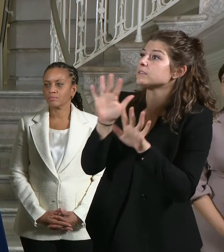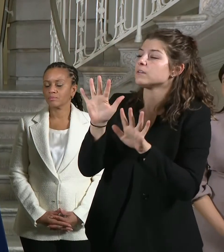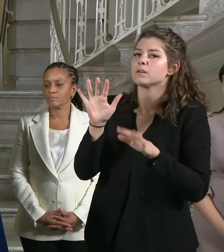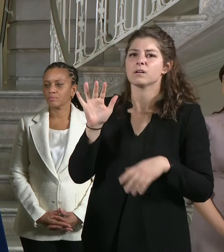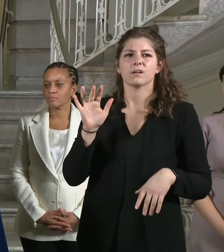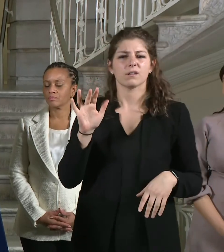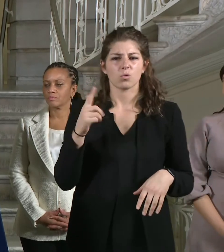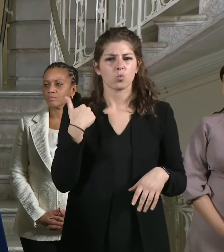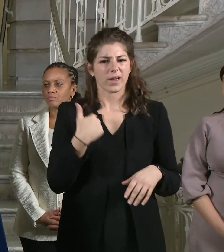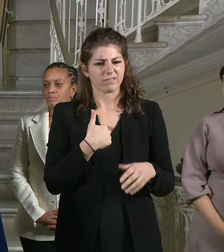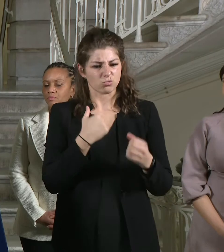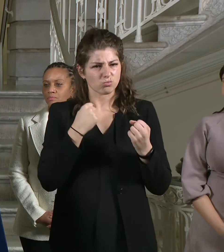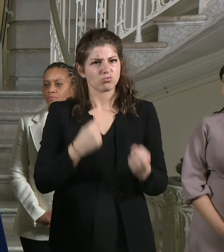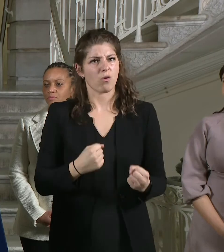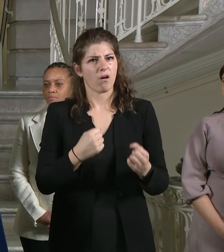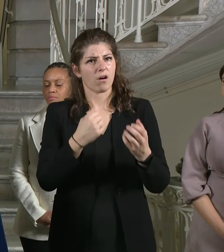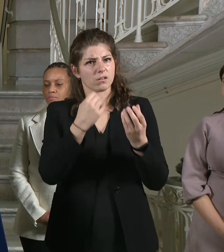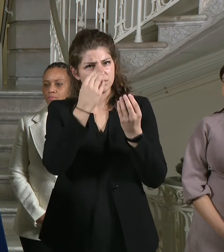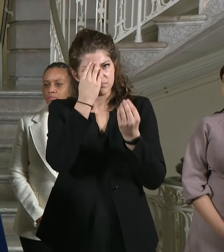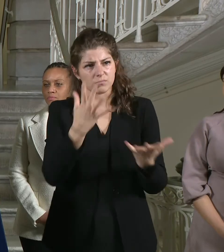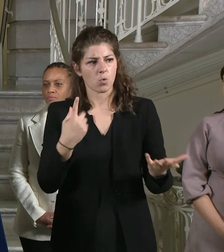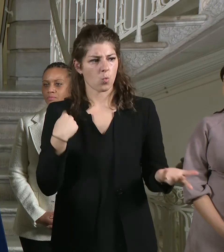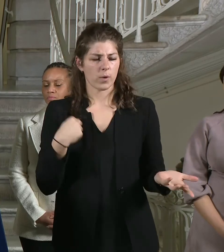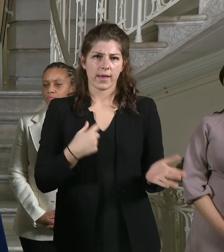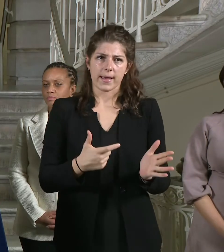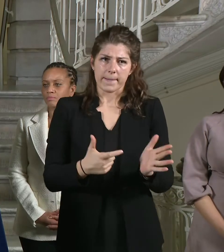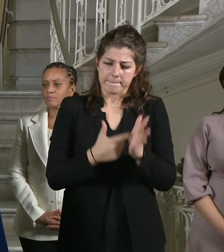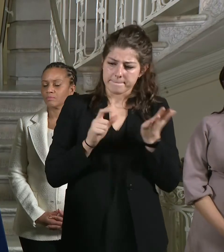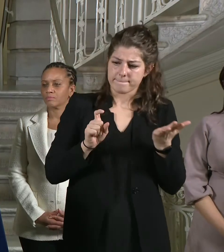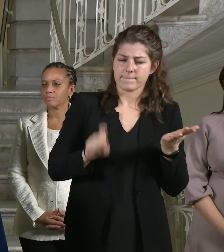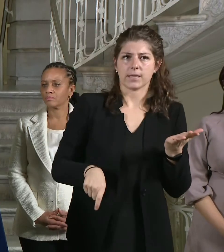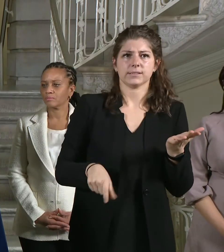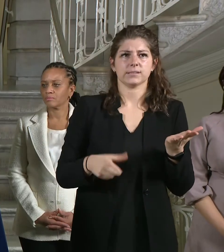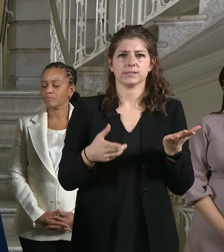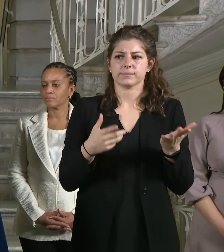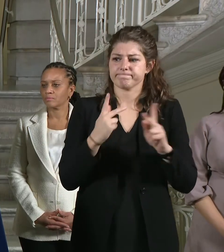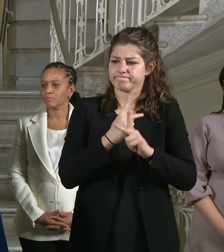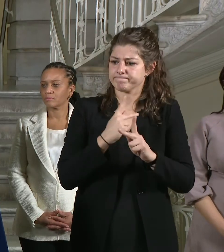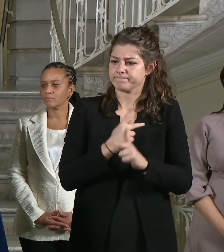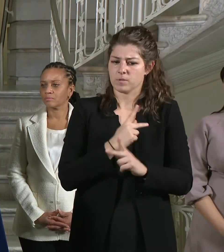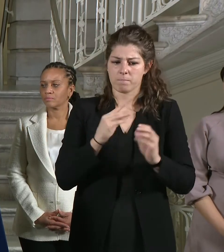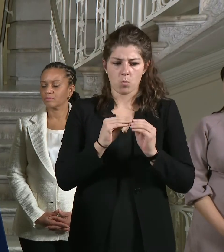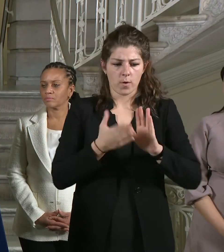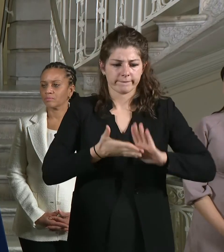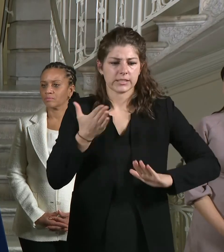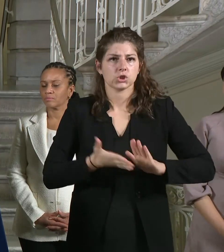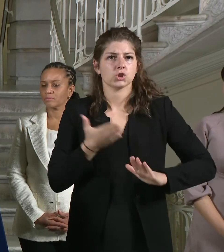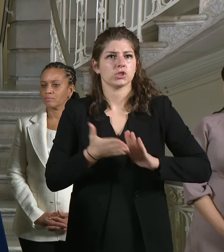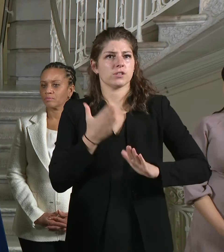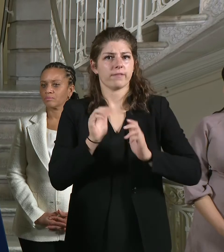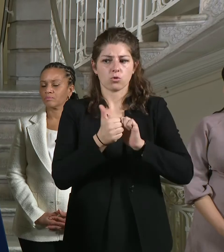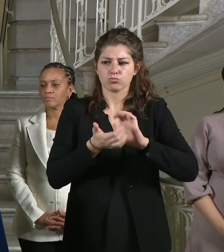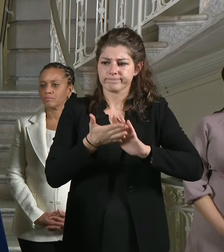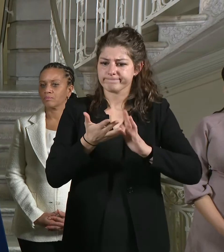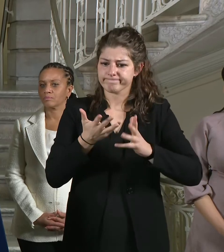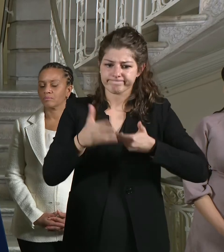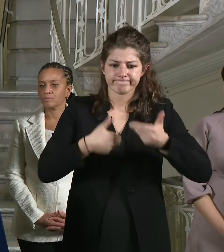I CAN'T SAY HOW THE TIMES WE KNOCKED THE DOOR AND ASKED IF THEY CAN SPARE THIS AGENCY. WE